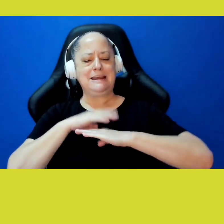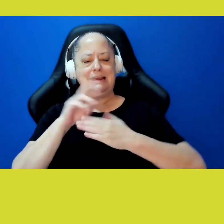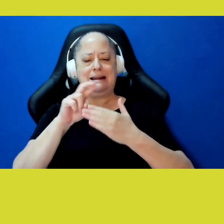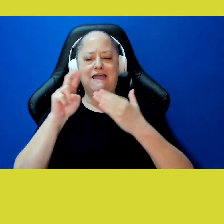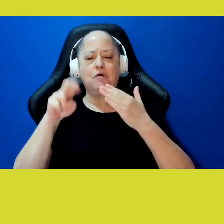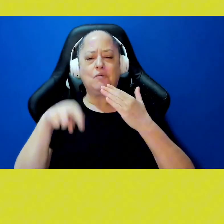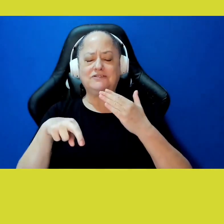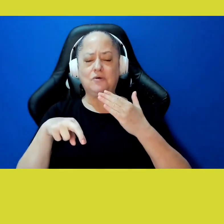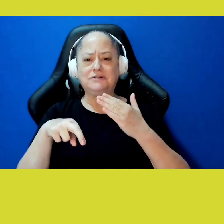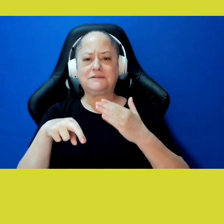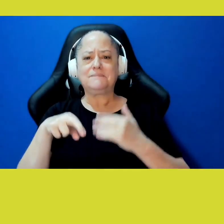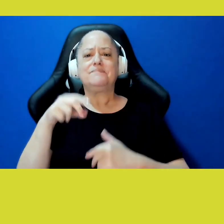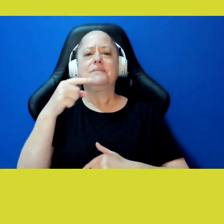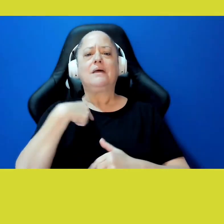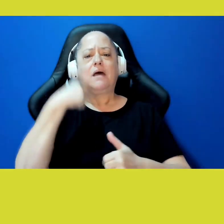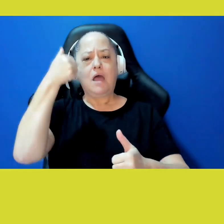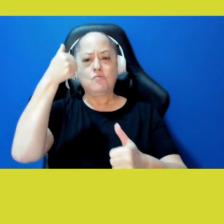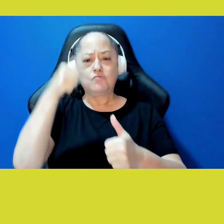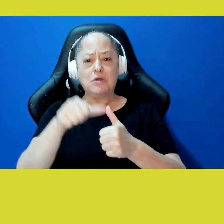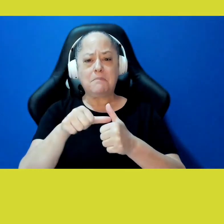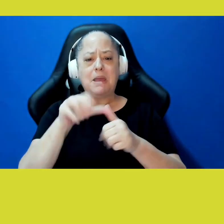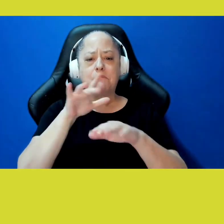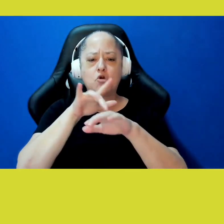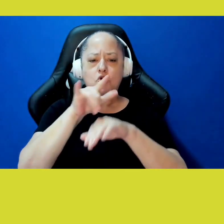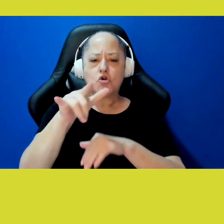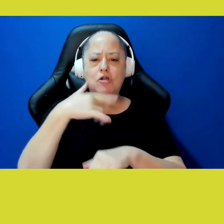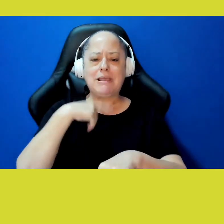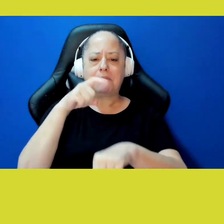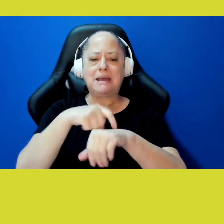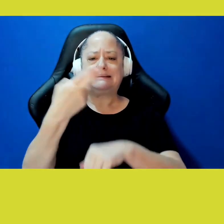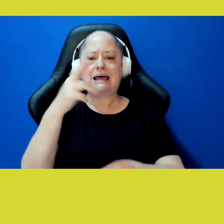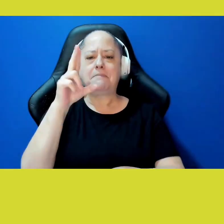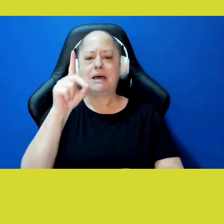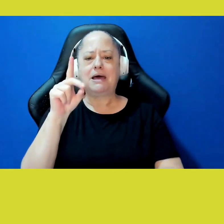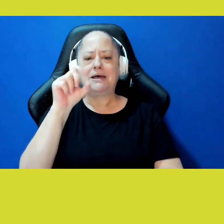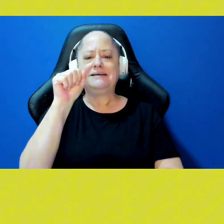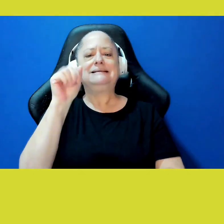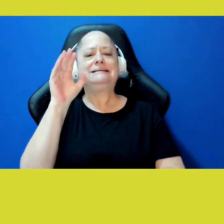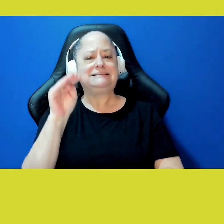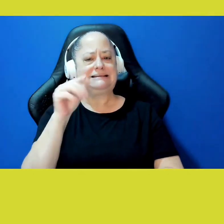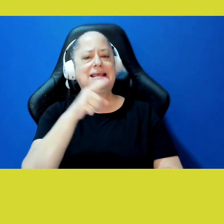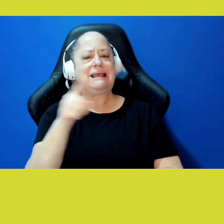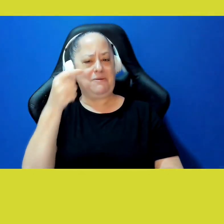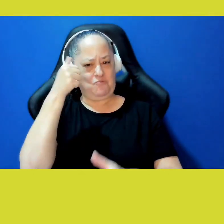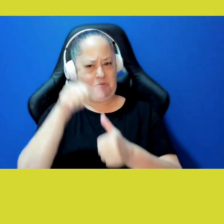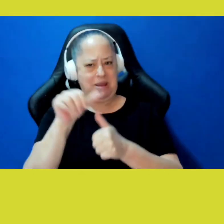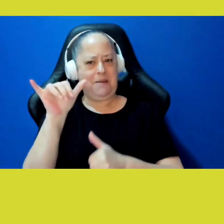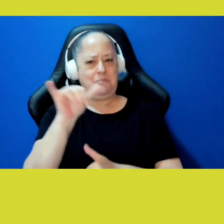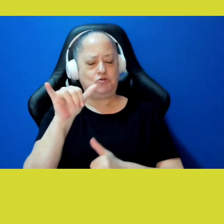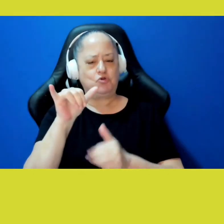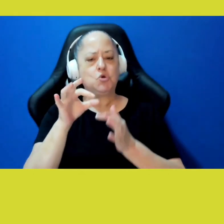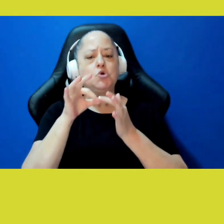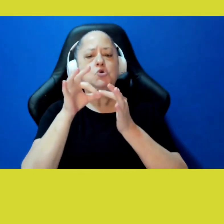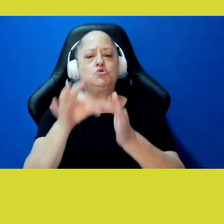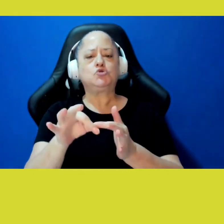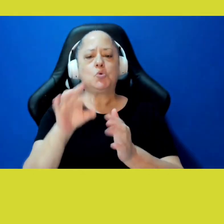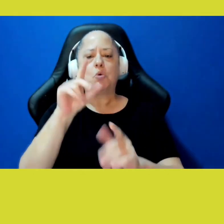I can remember early in my time at HUD, Sam probably doesn't even remember this, we went on a tour of Pathways to Housing DC,